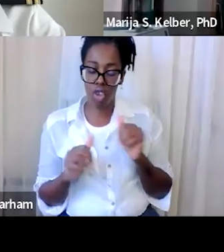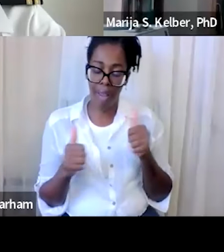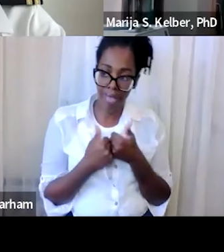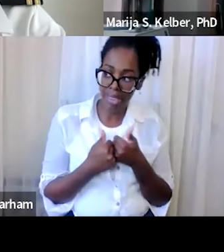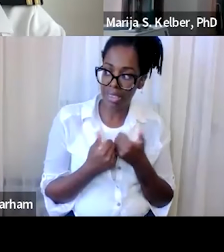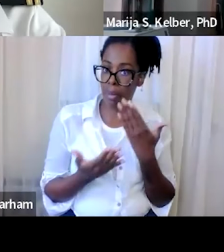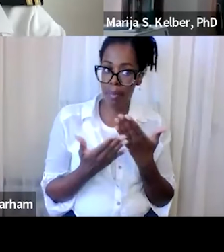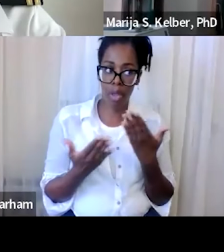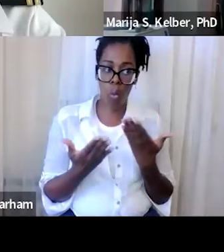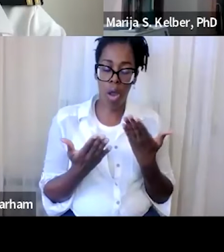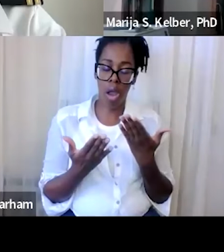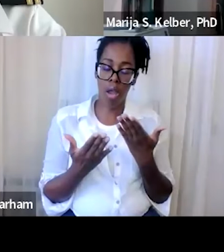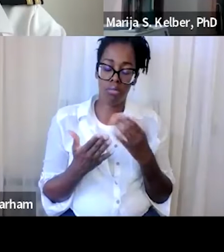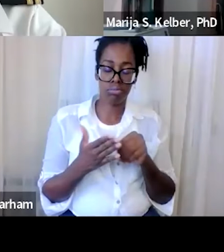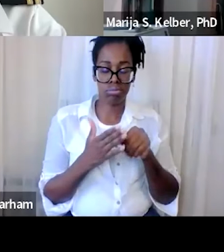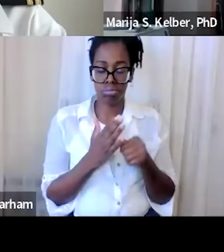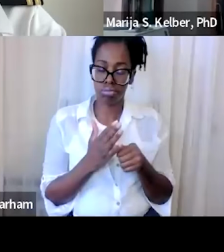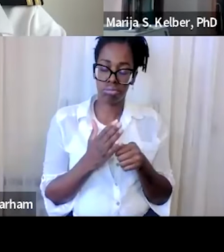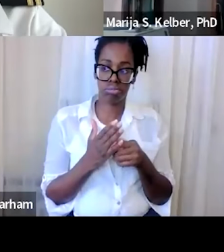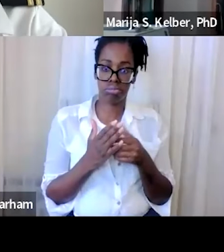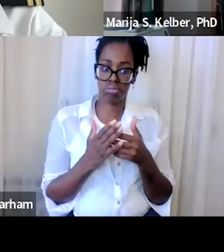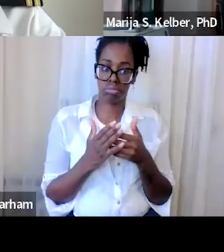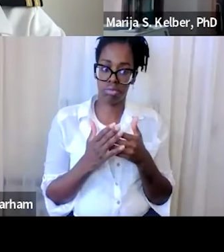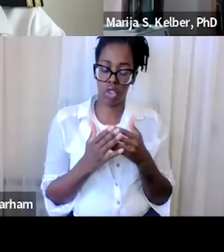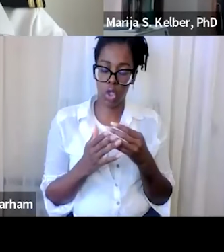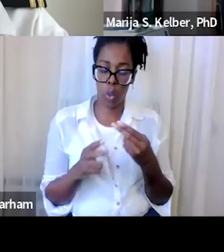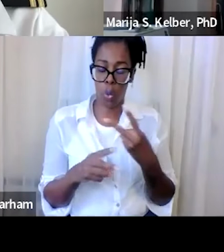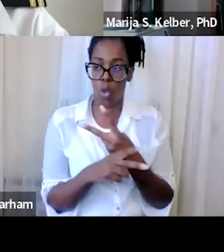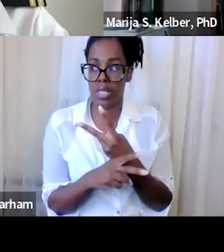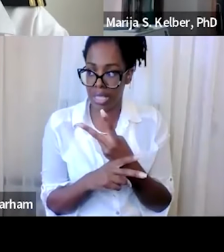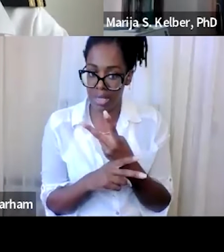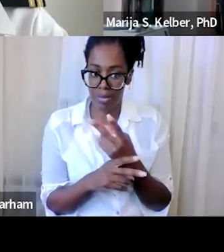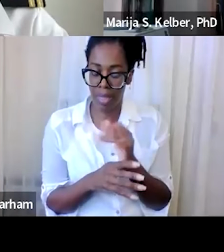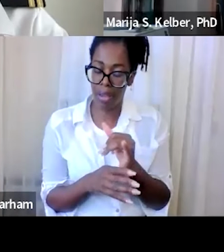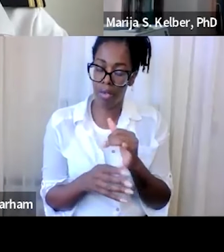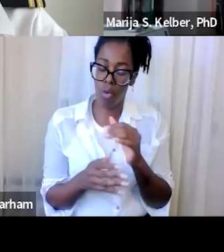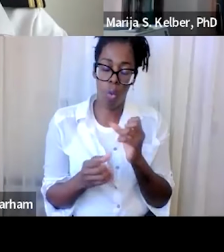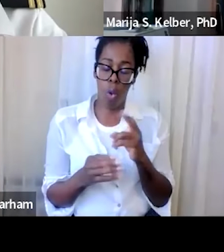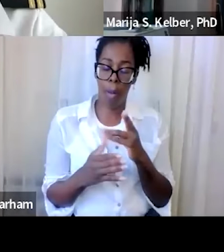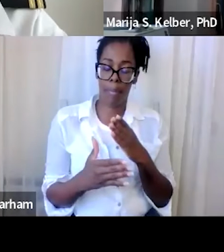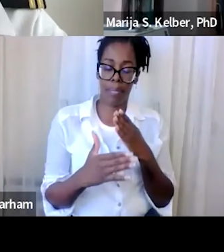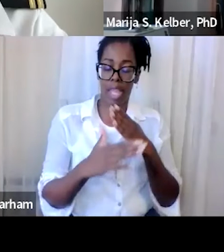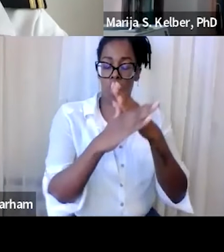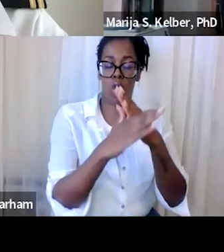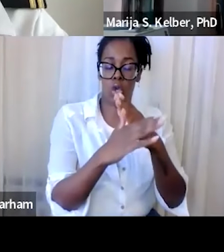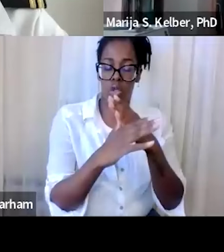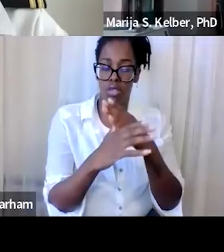or may alleviate some of the barriers to family reunification? And so I think really it's not to say